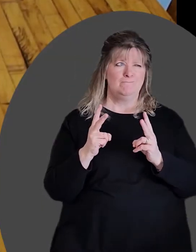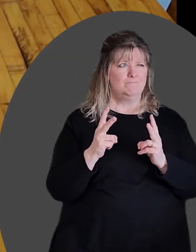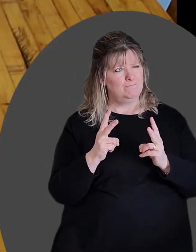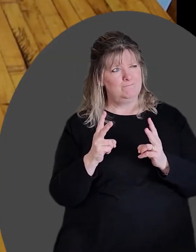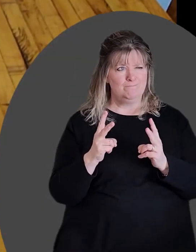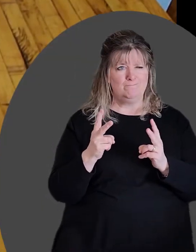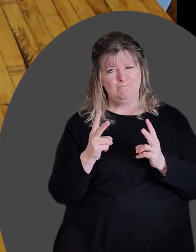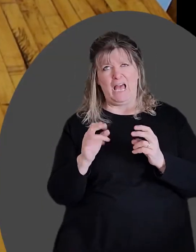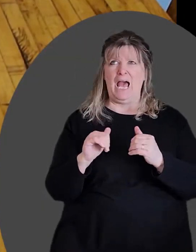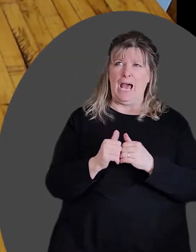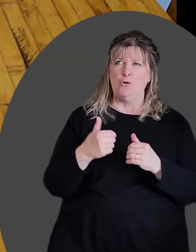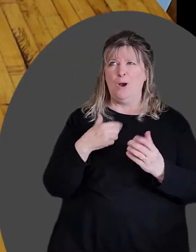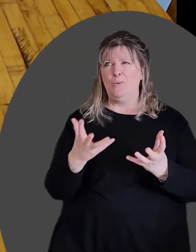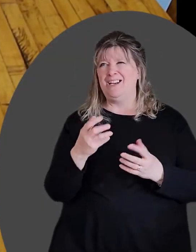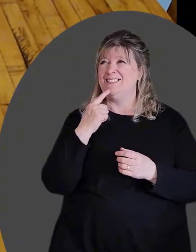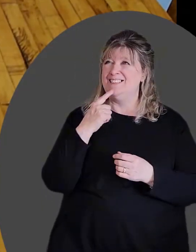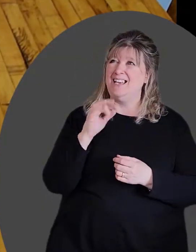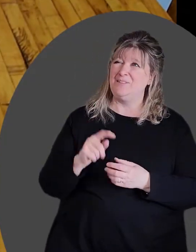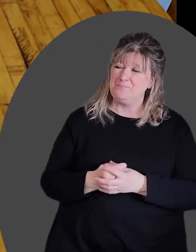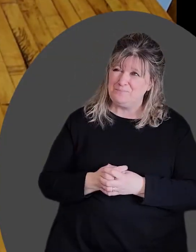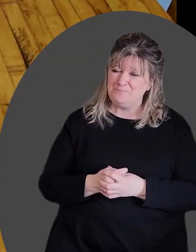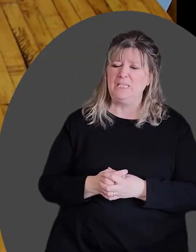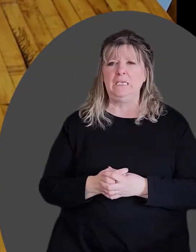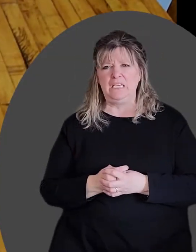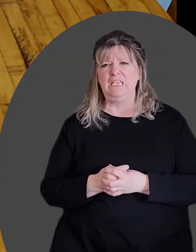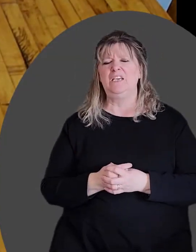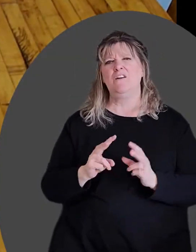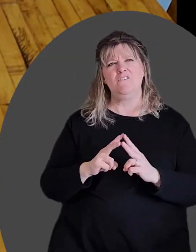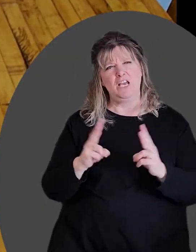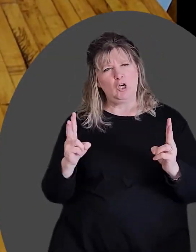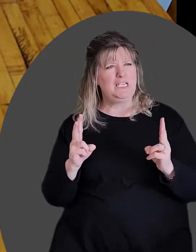how do I want to say it? that they're very mushy